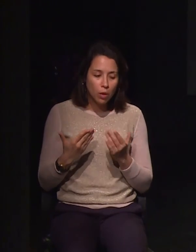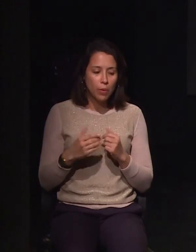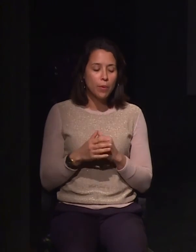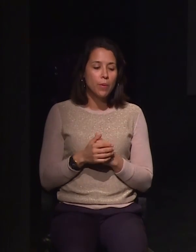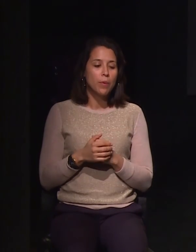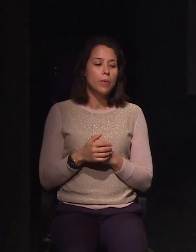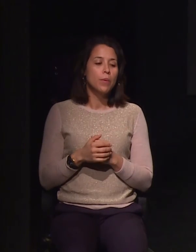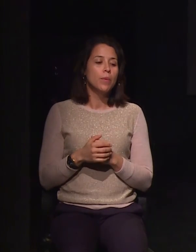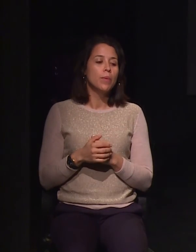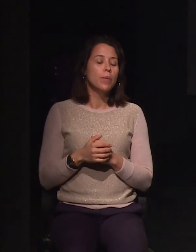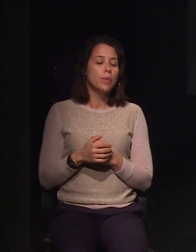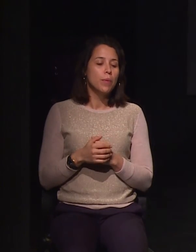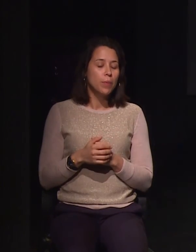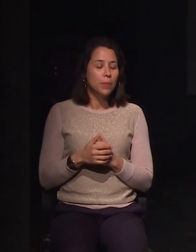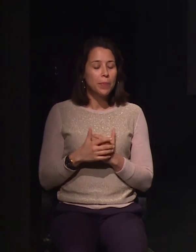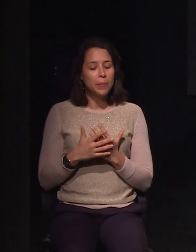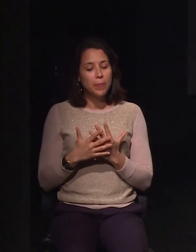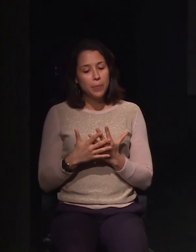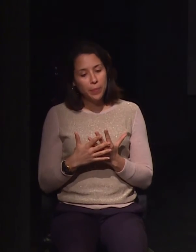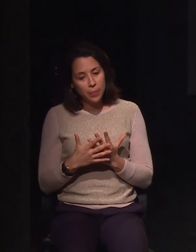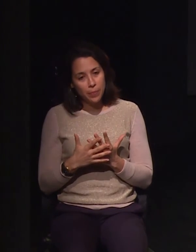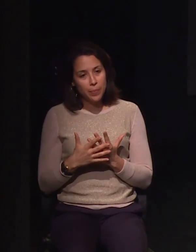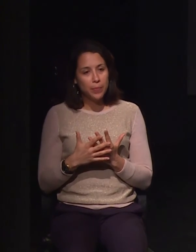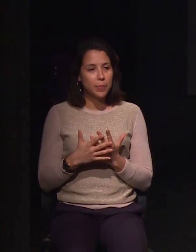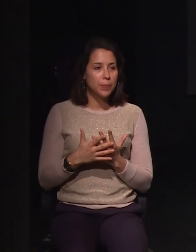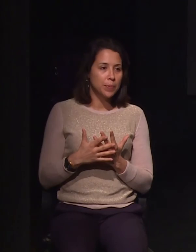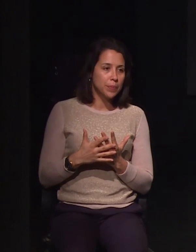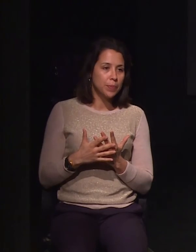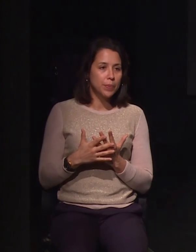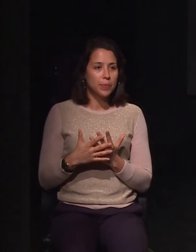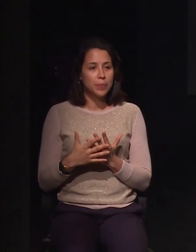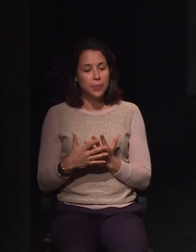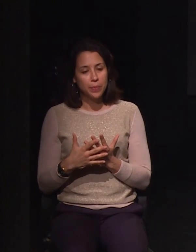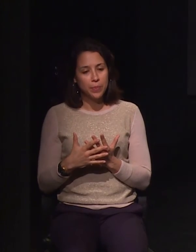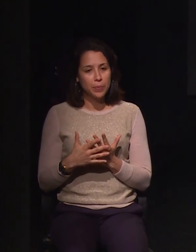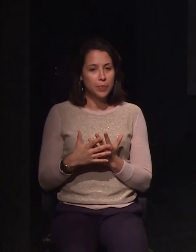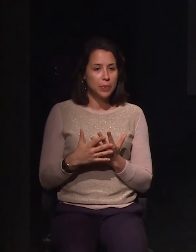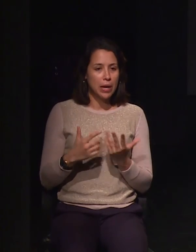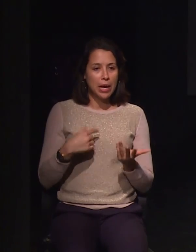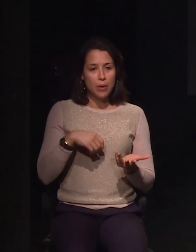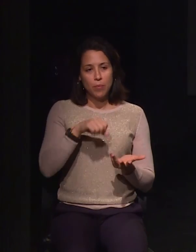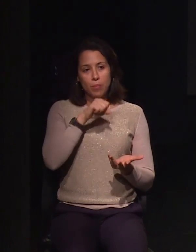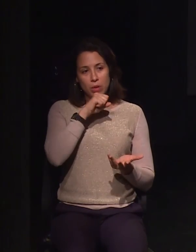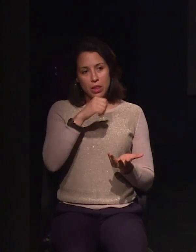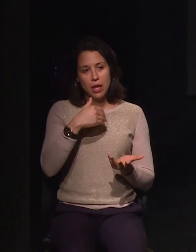conversation had we had, you know, I’d love to have another two hours and talk about some